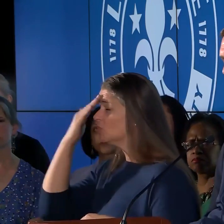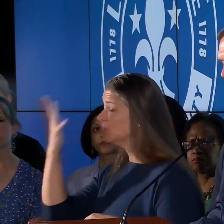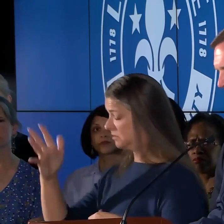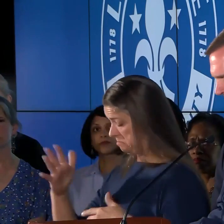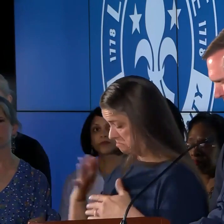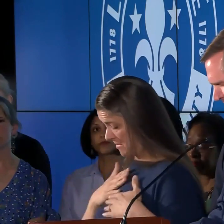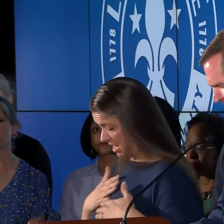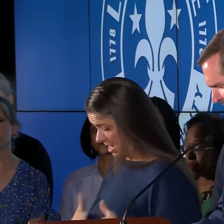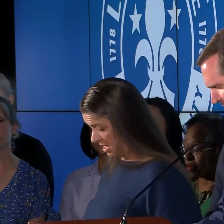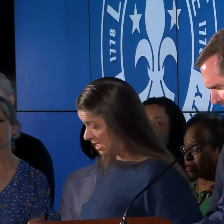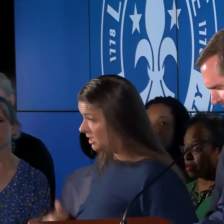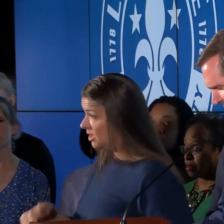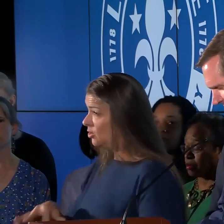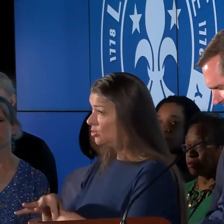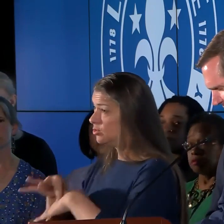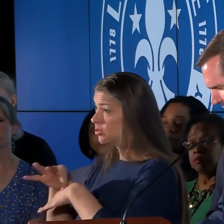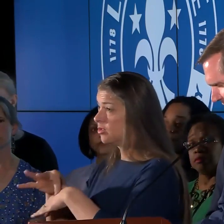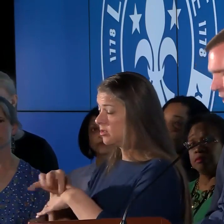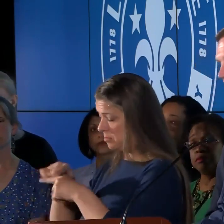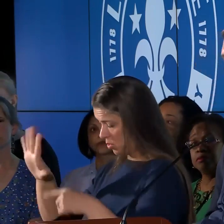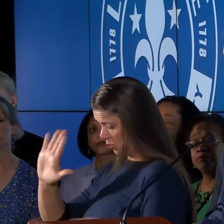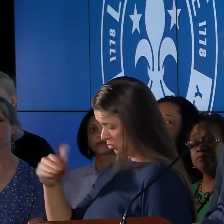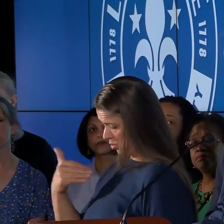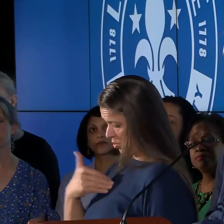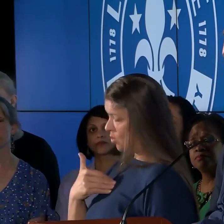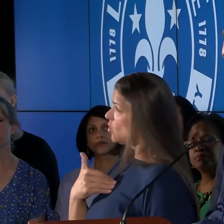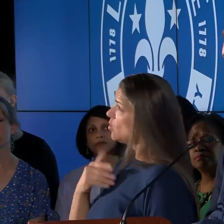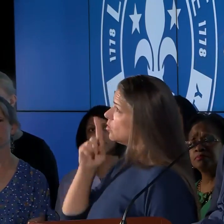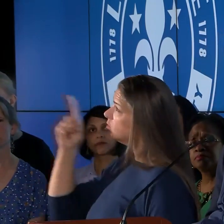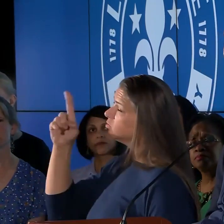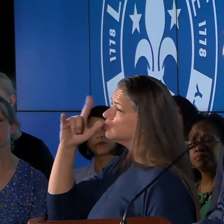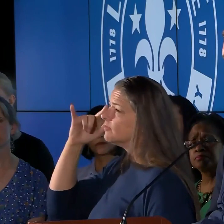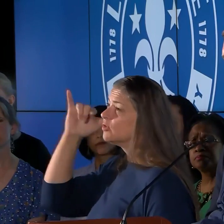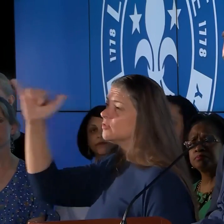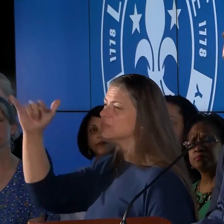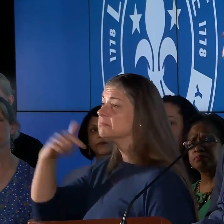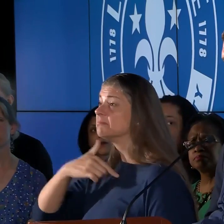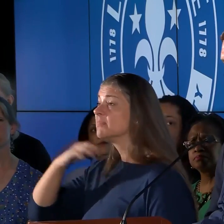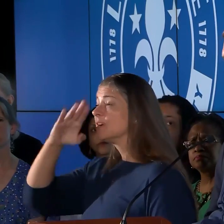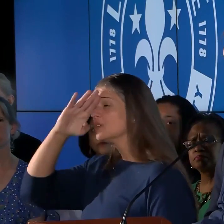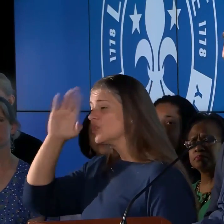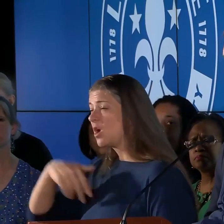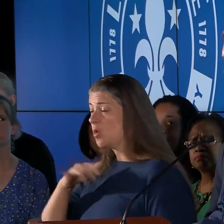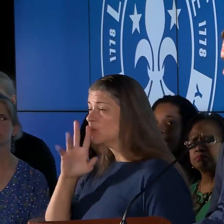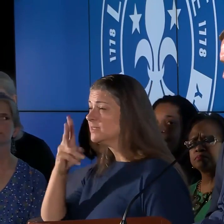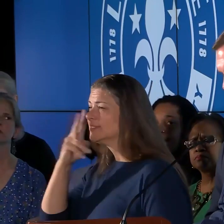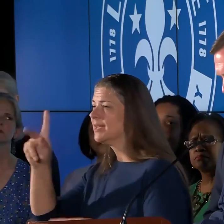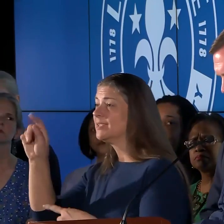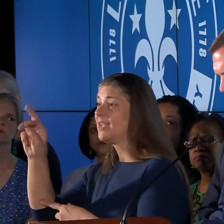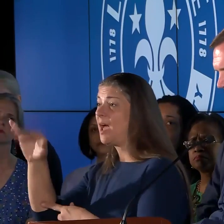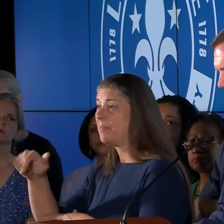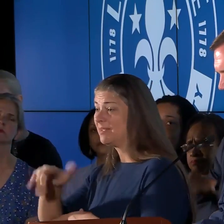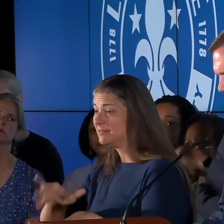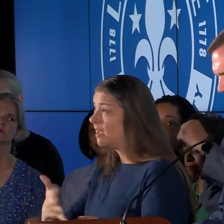is eternal. And so I know that I will see Tommy again and I know that all of